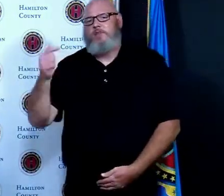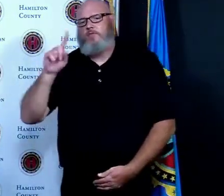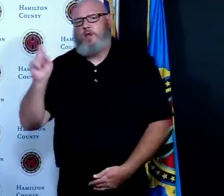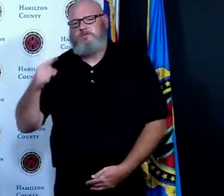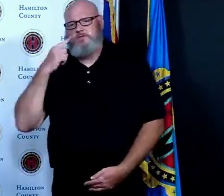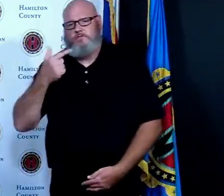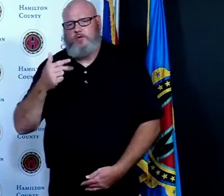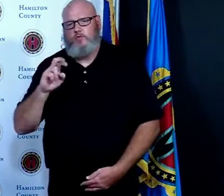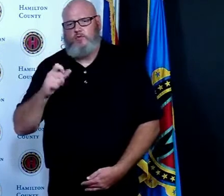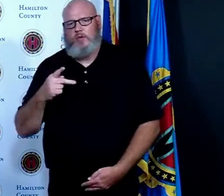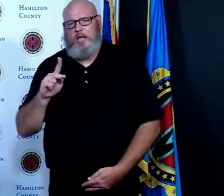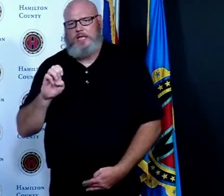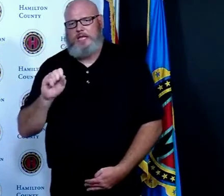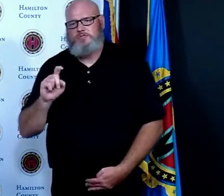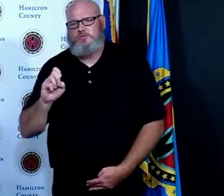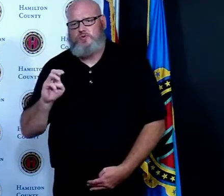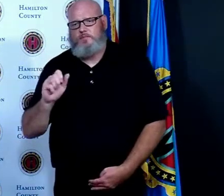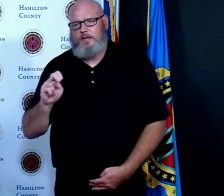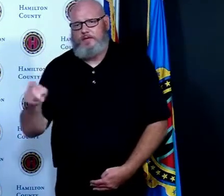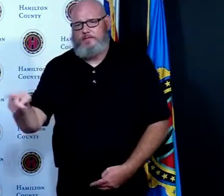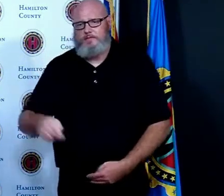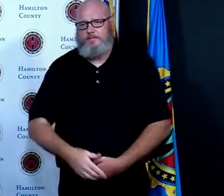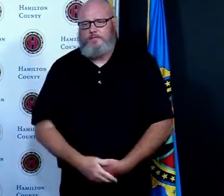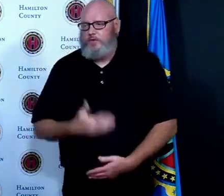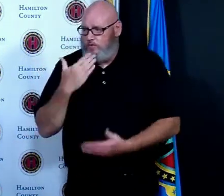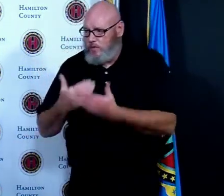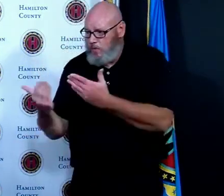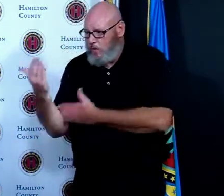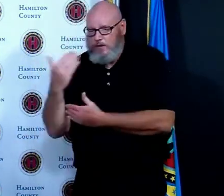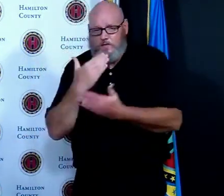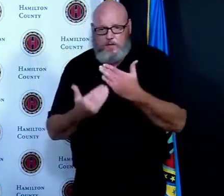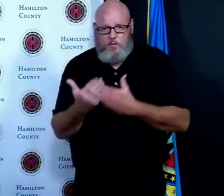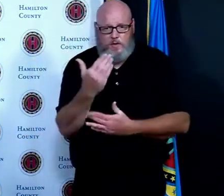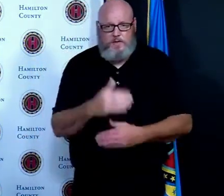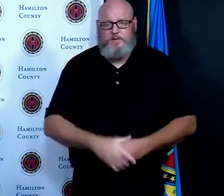morning we've heard a lot this morning I think that has been a little bit different from previous